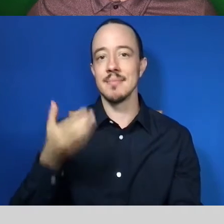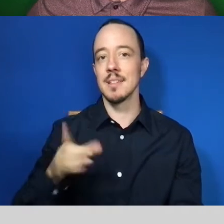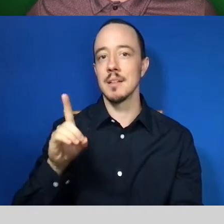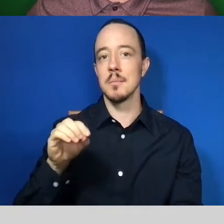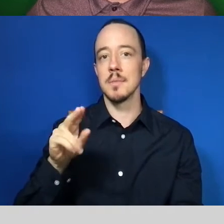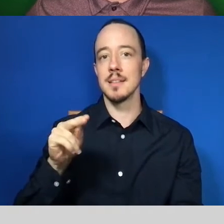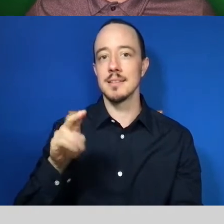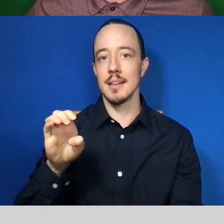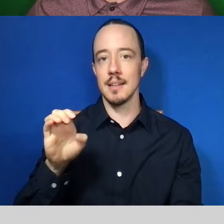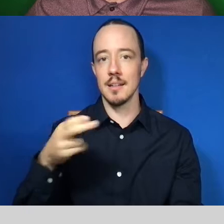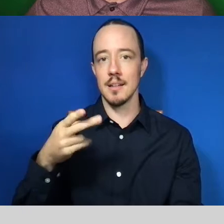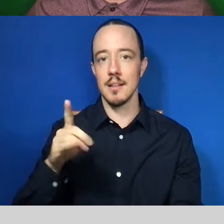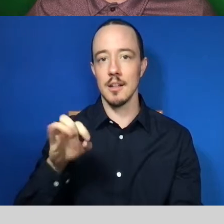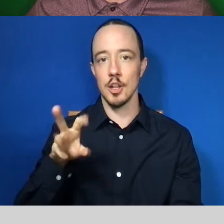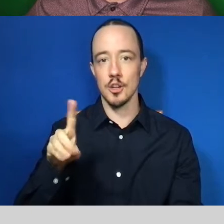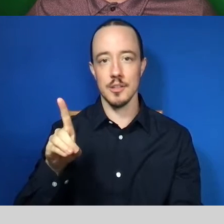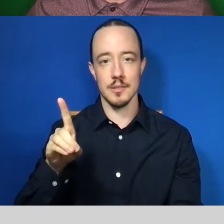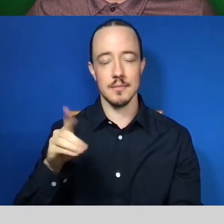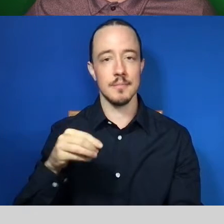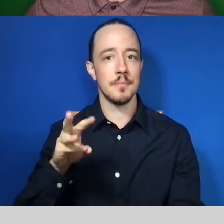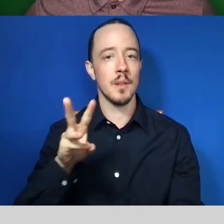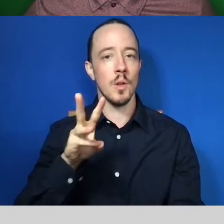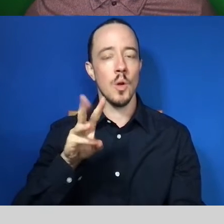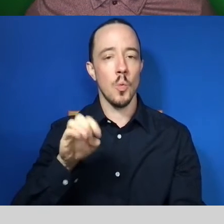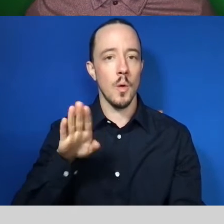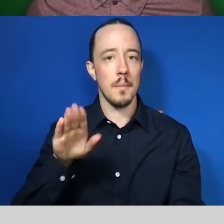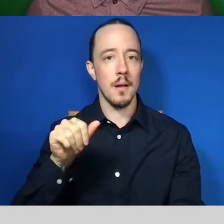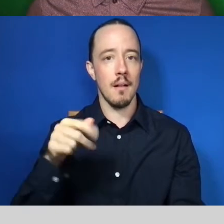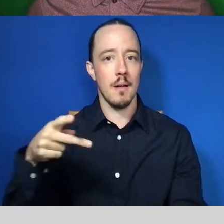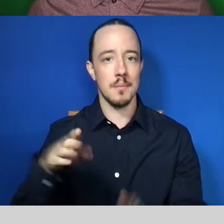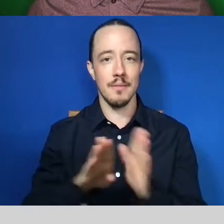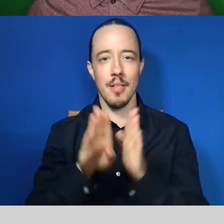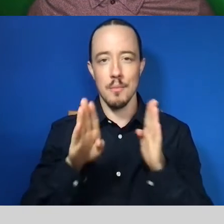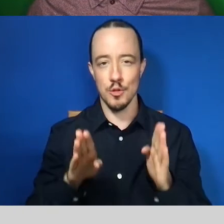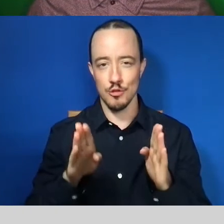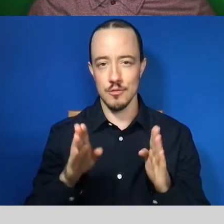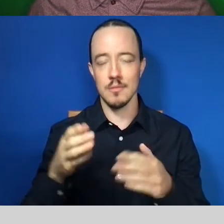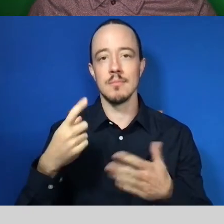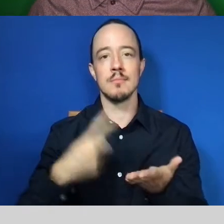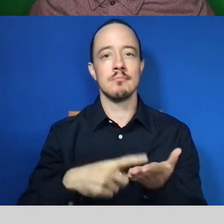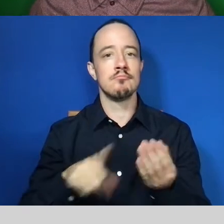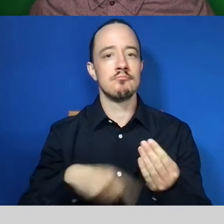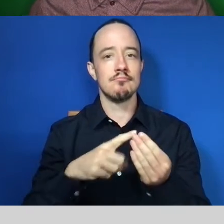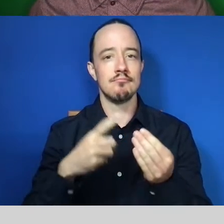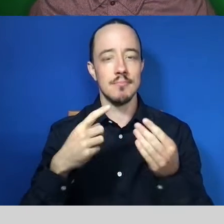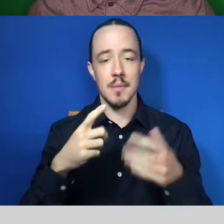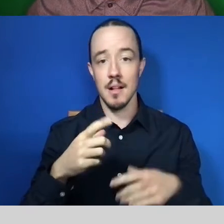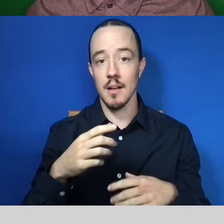My name's Dane Hillard and I'm a web application developer. In this talk, you'll learn about how to keep your code safe